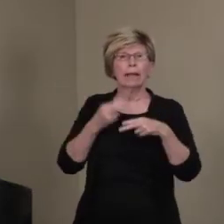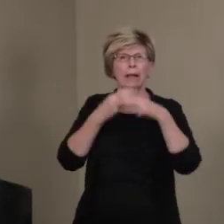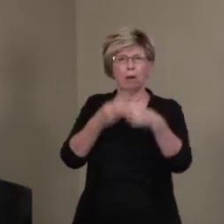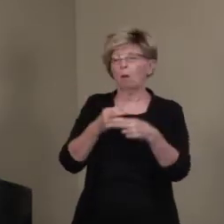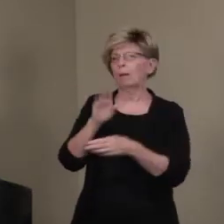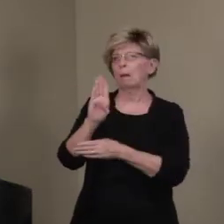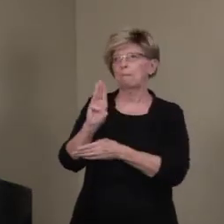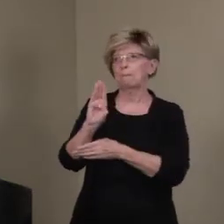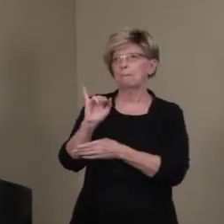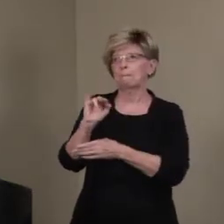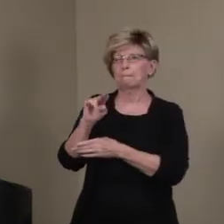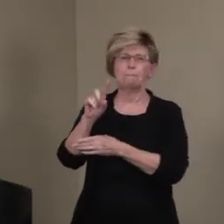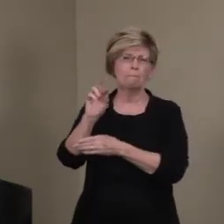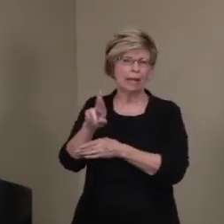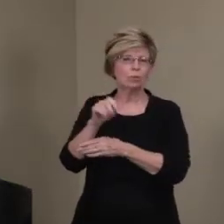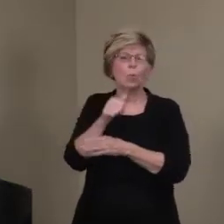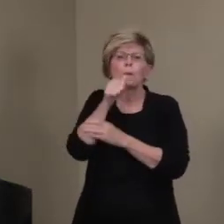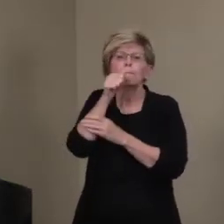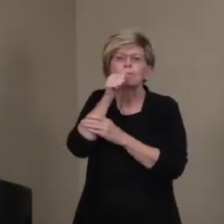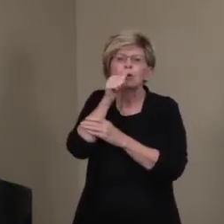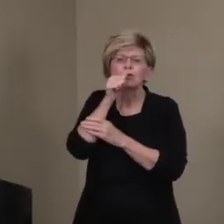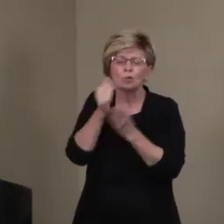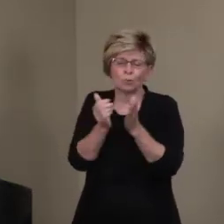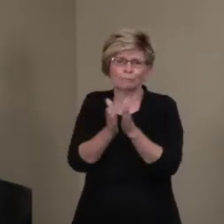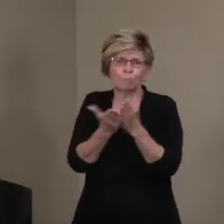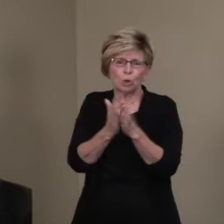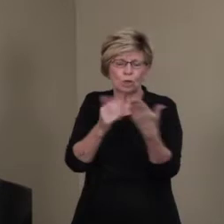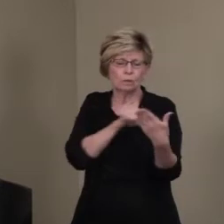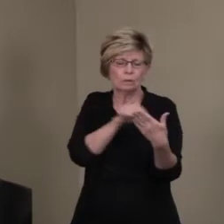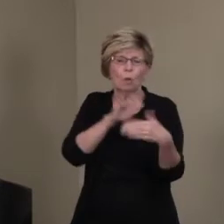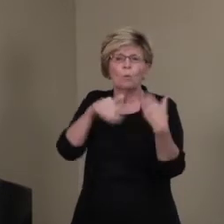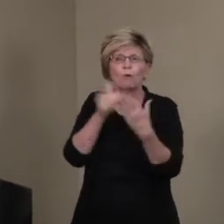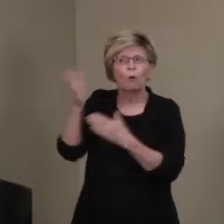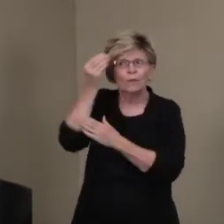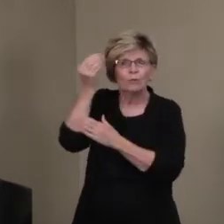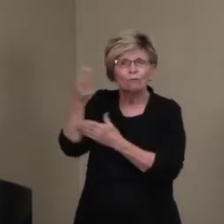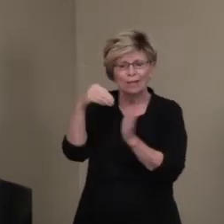I'll look it back up for just a second there may be the need for a binder with